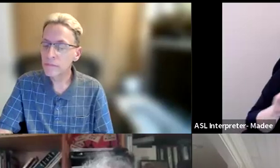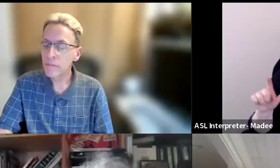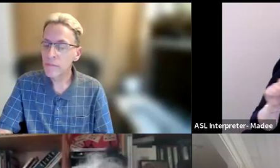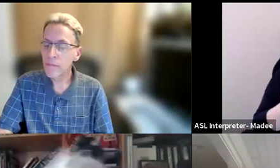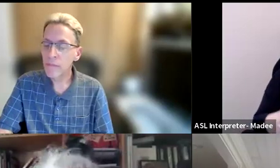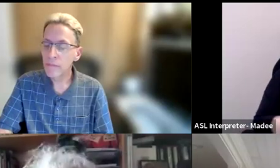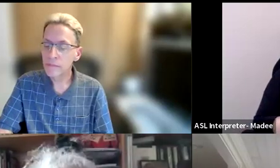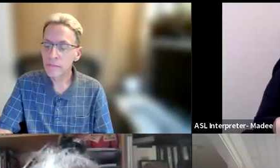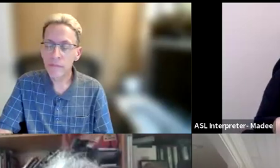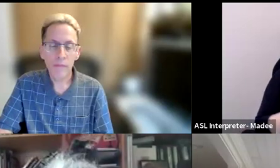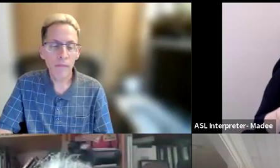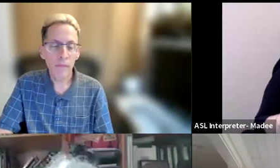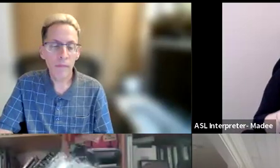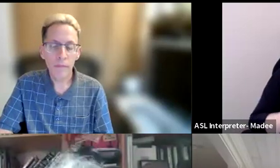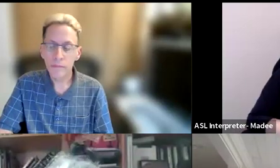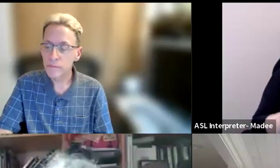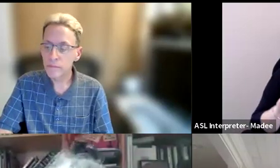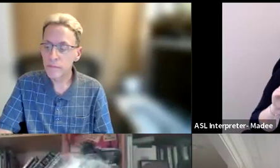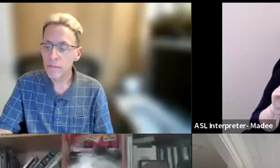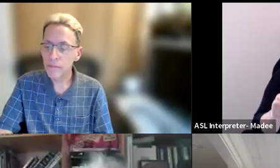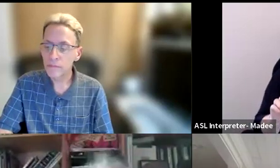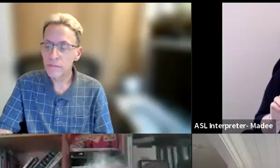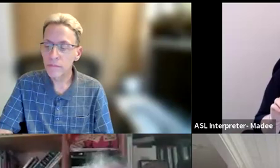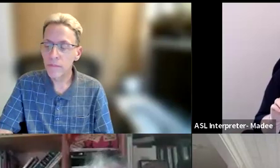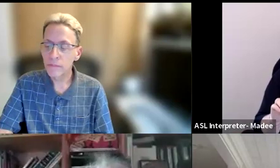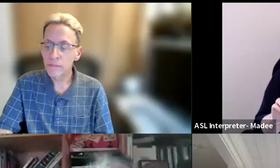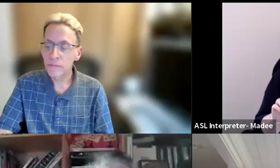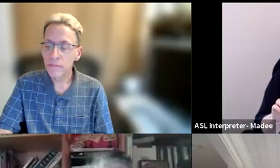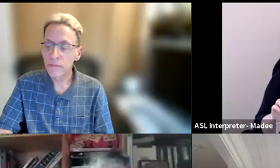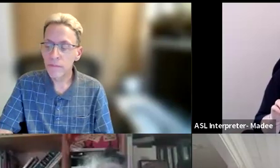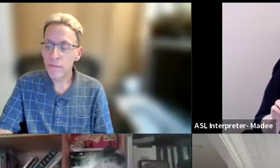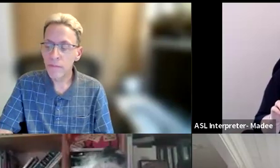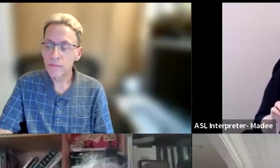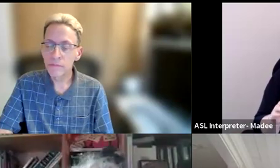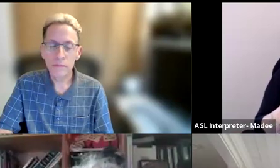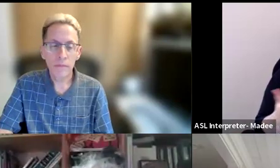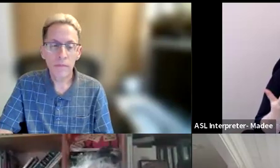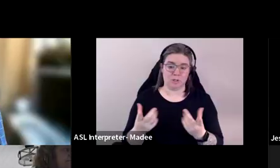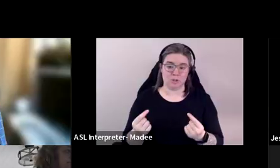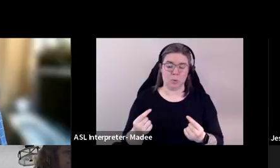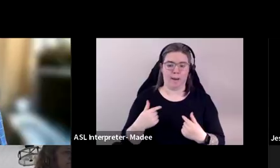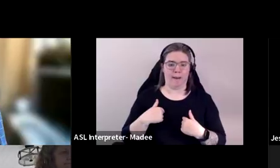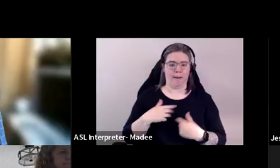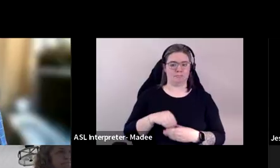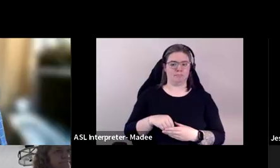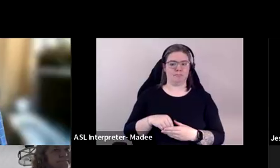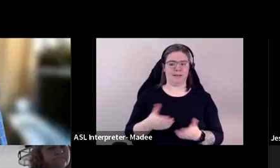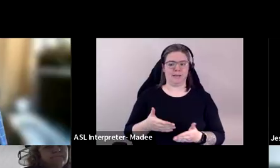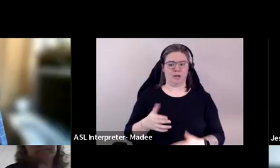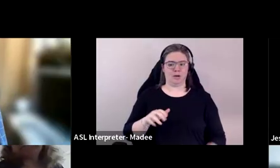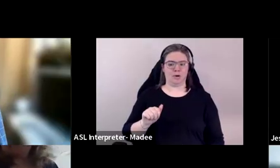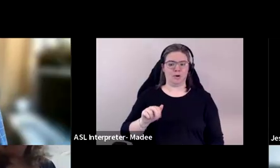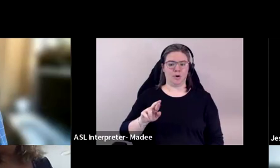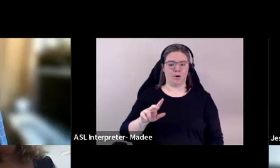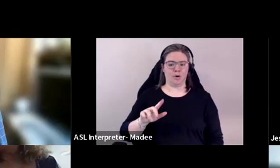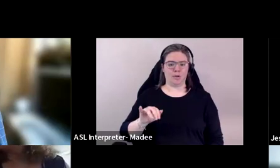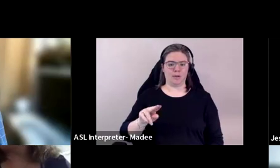no matter what we do. And I've been serving on the Housing Commission in Arlington, Virginia, for like